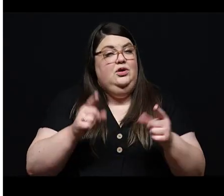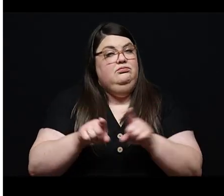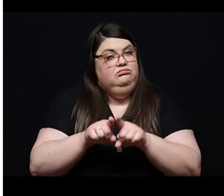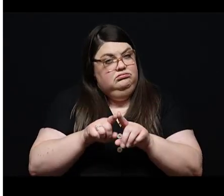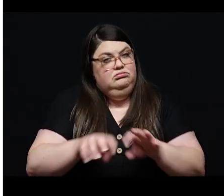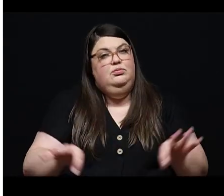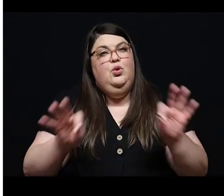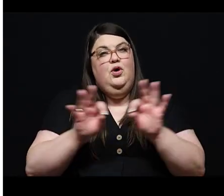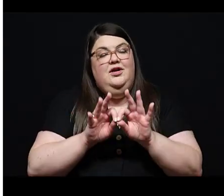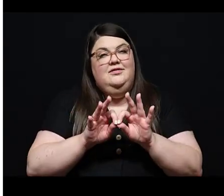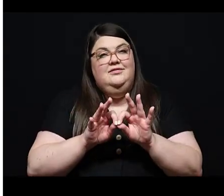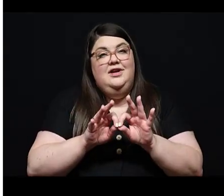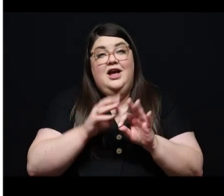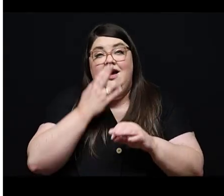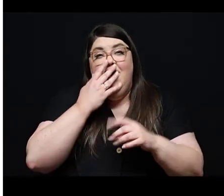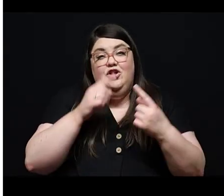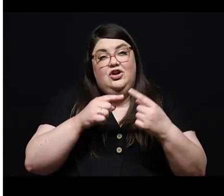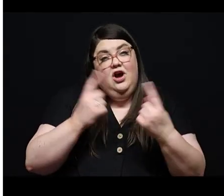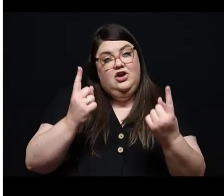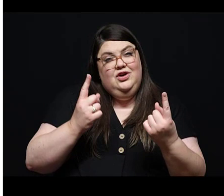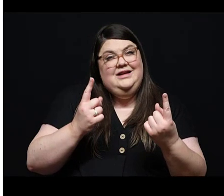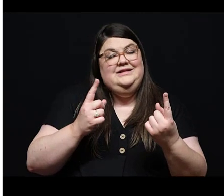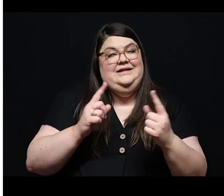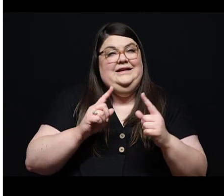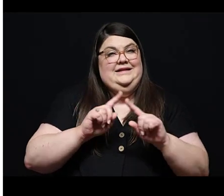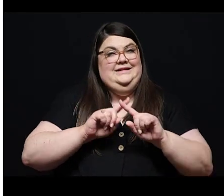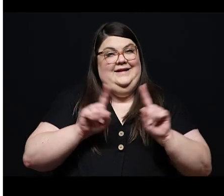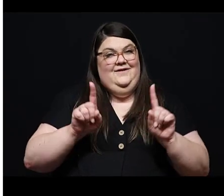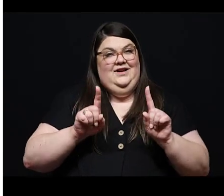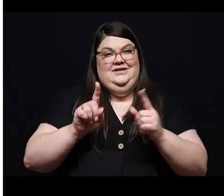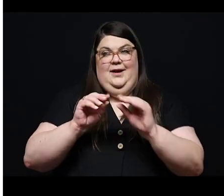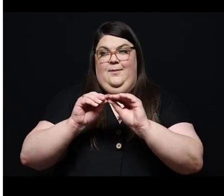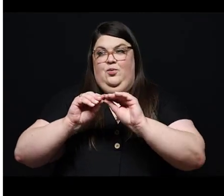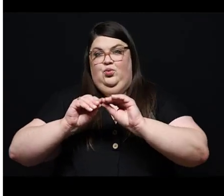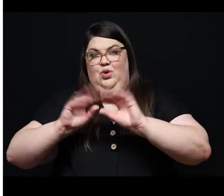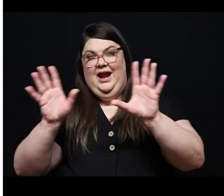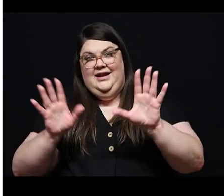contrast is the difference in brightness between foreground and background colors in the document.